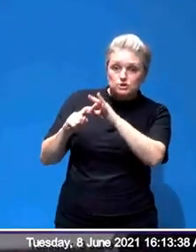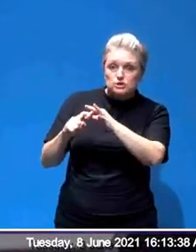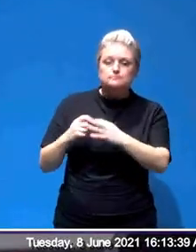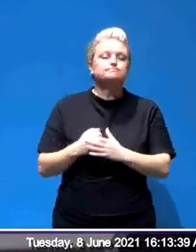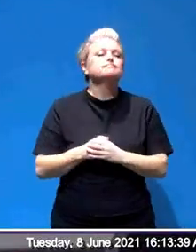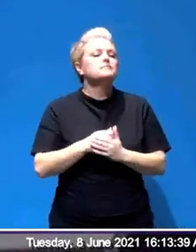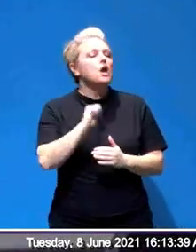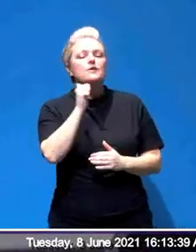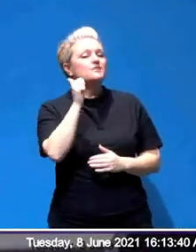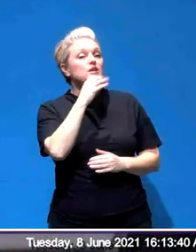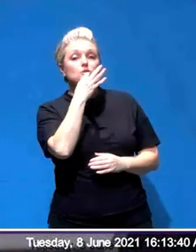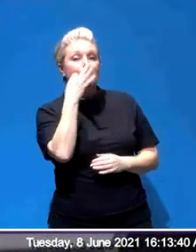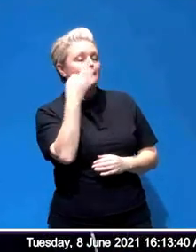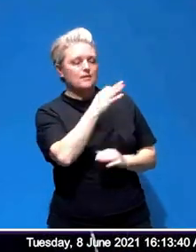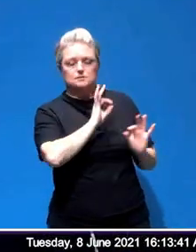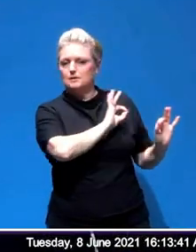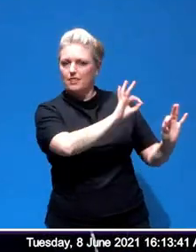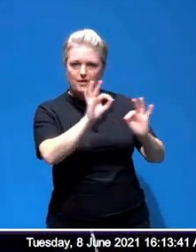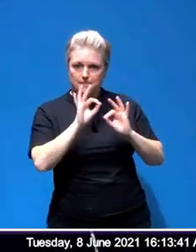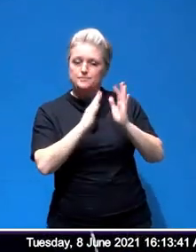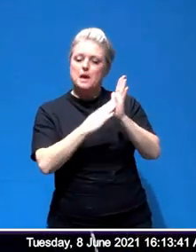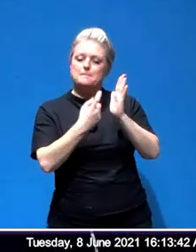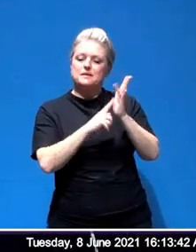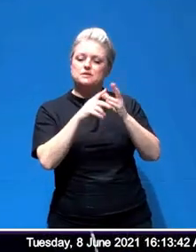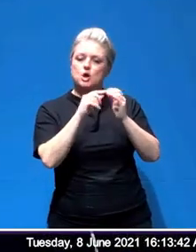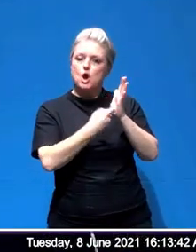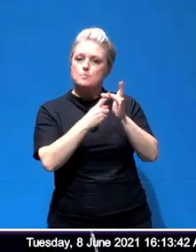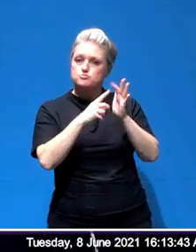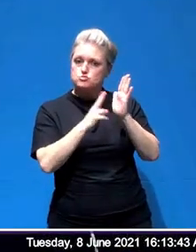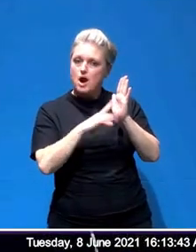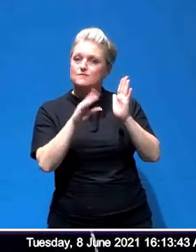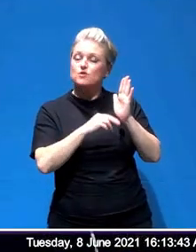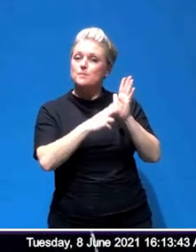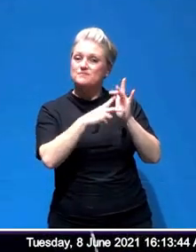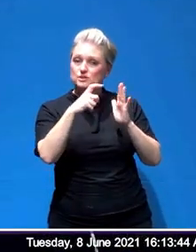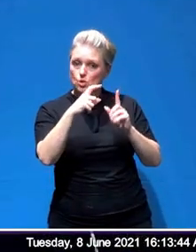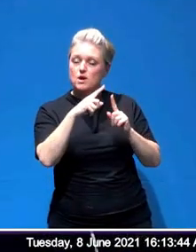Mr O'Brien, who acts for Victoria and James, wants to make an application to